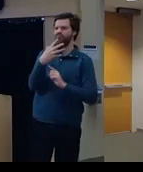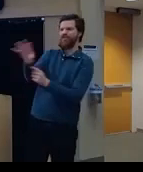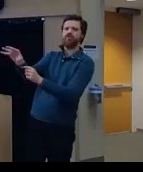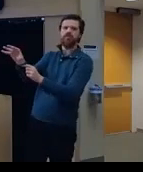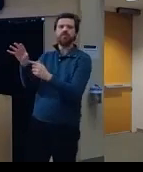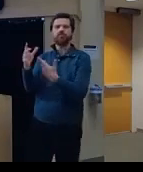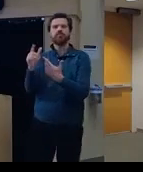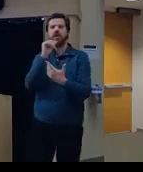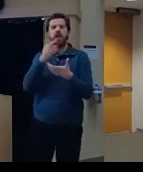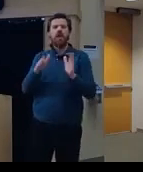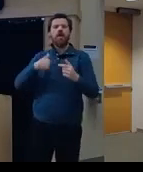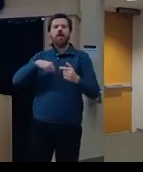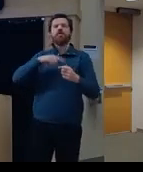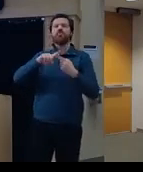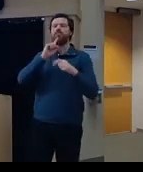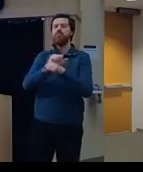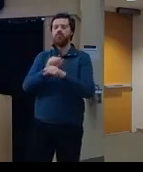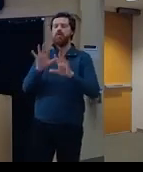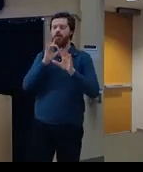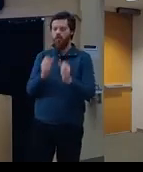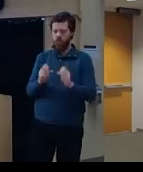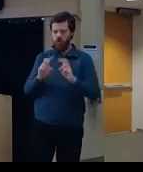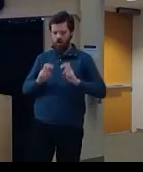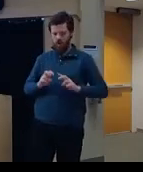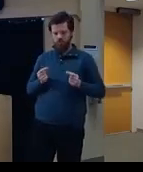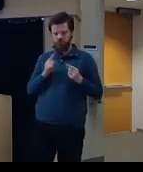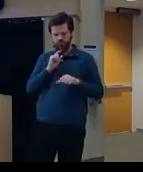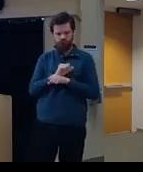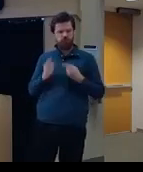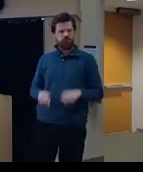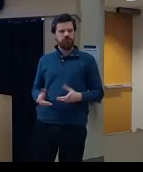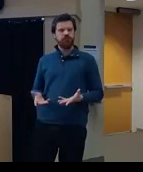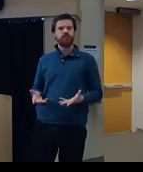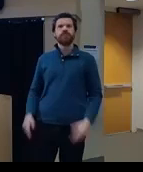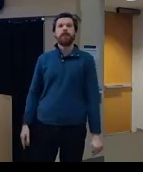doesn't allow us to really examine what's going on now the other thing I didn't include but it could